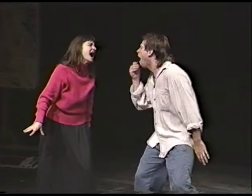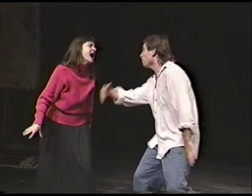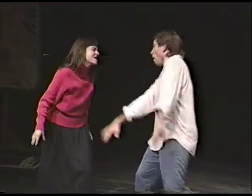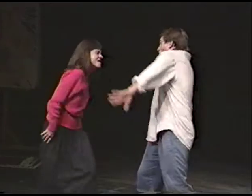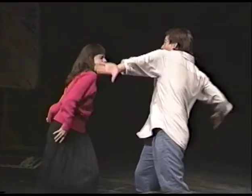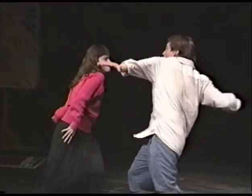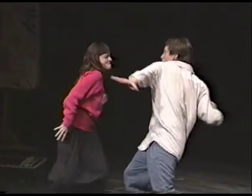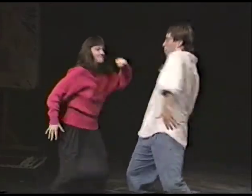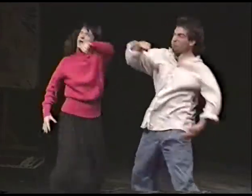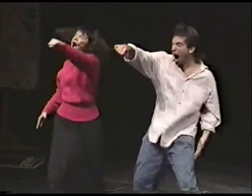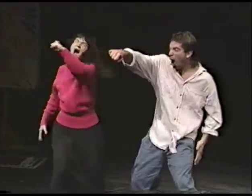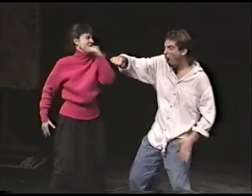I don't care! Windshield!